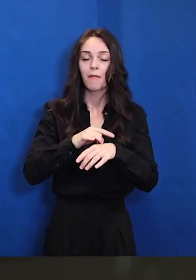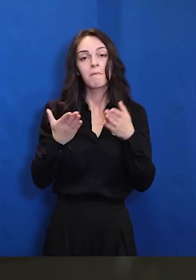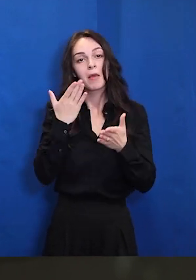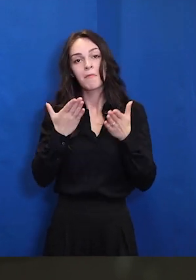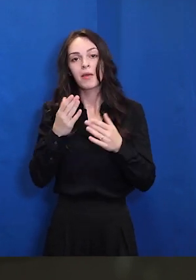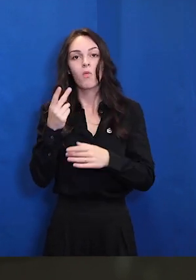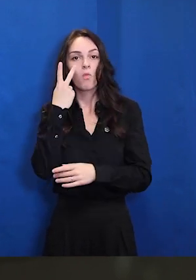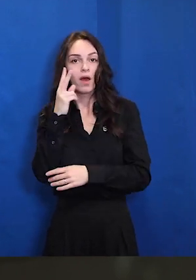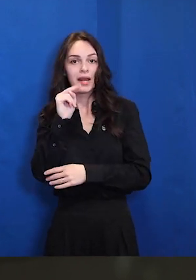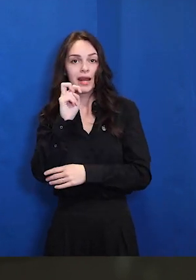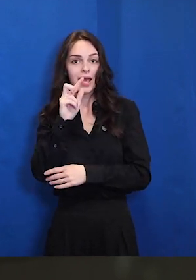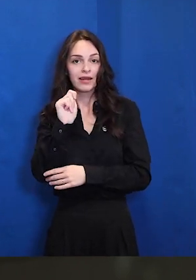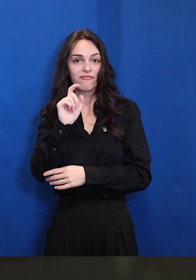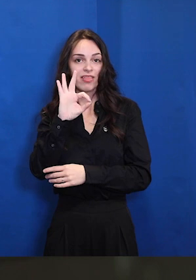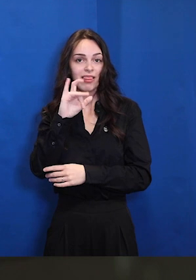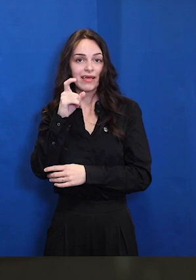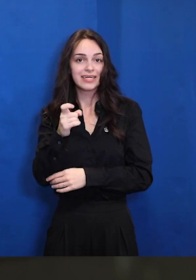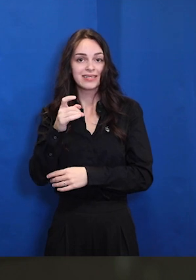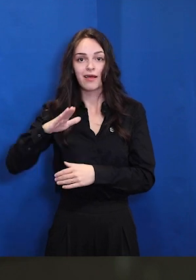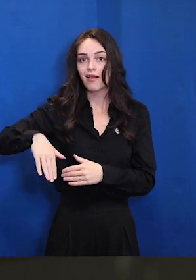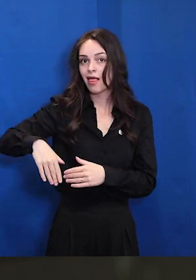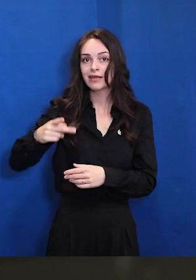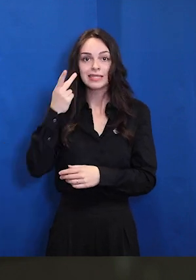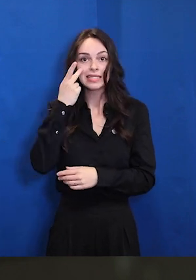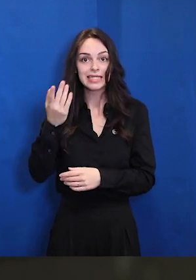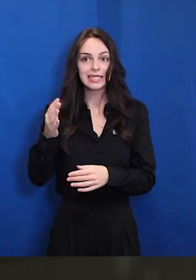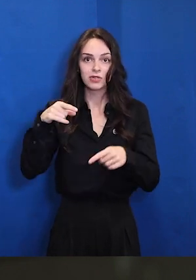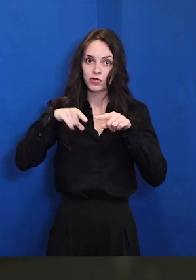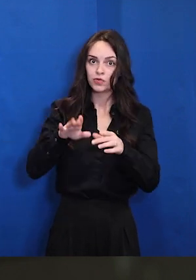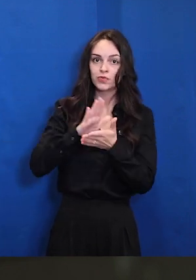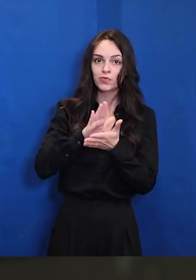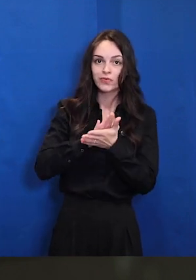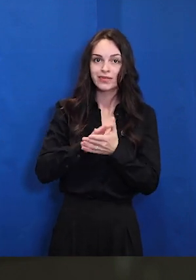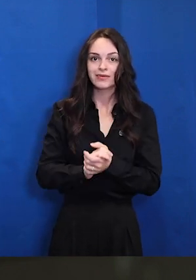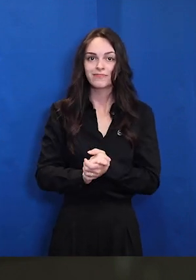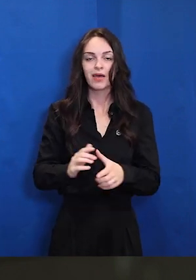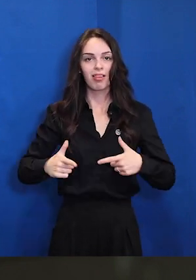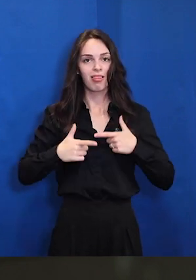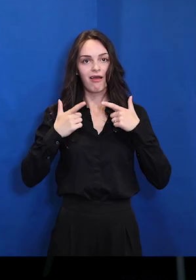alone, or if you're like me, binge watching all the Netlfix shows I barely got to watch while at school.